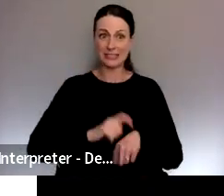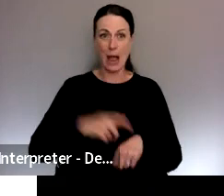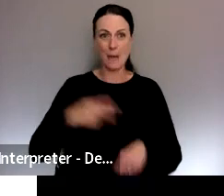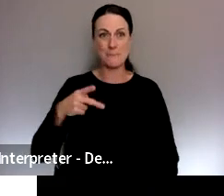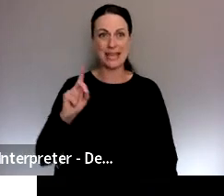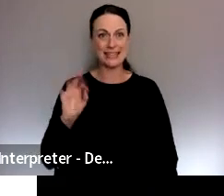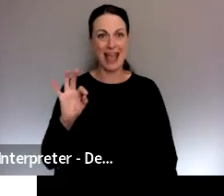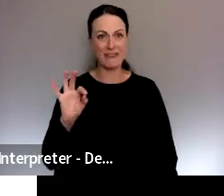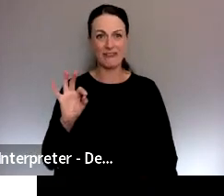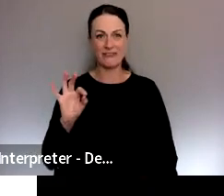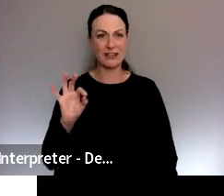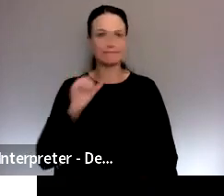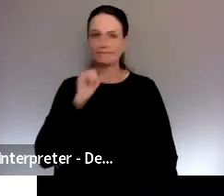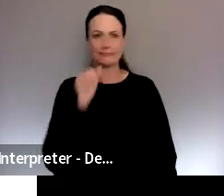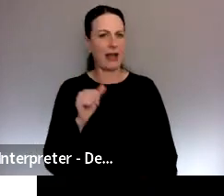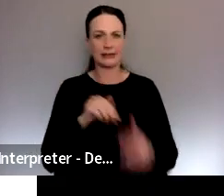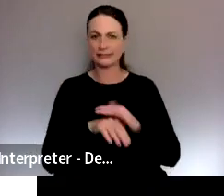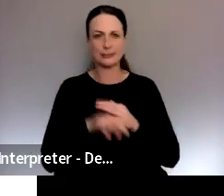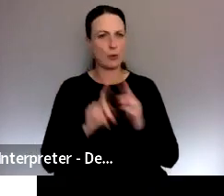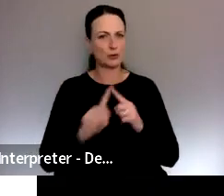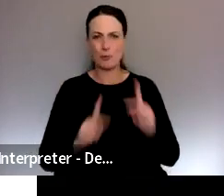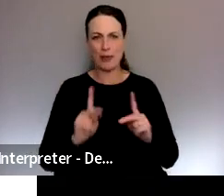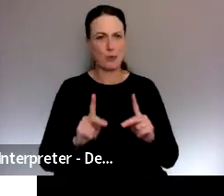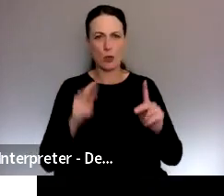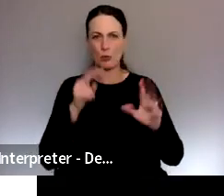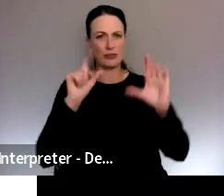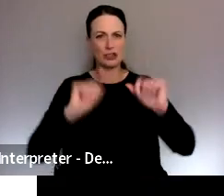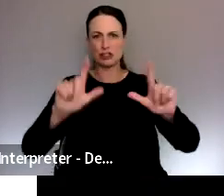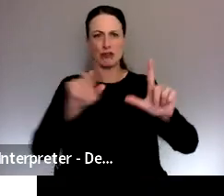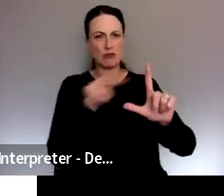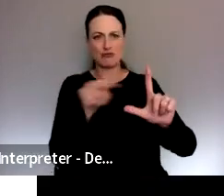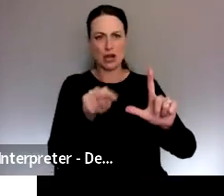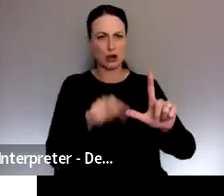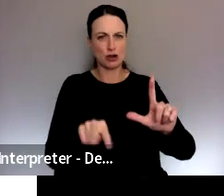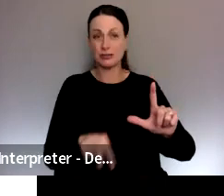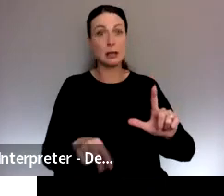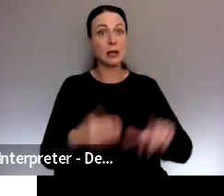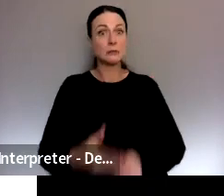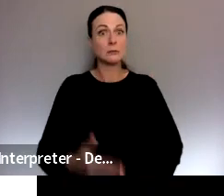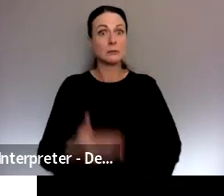PDFs were largely inaccessible to people with screen readers. They've gotten much better.